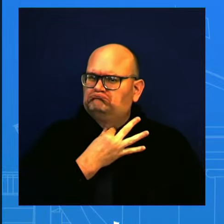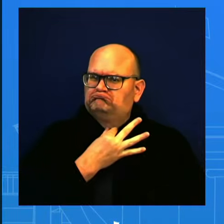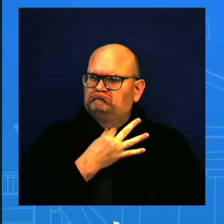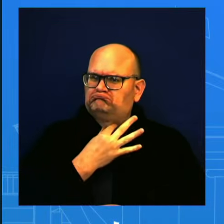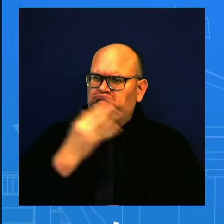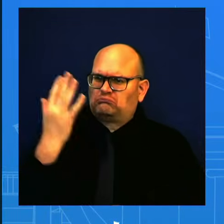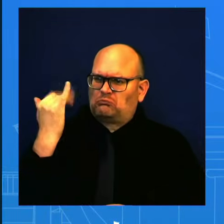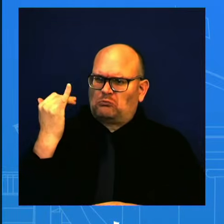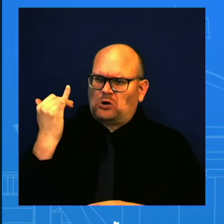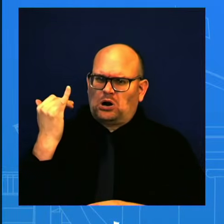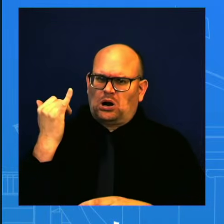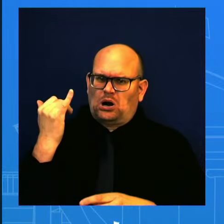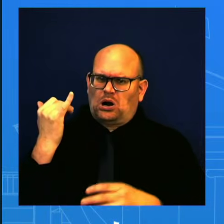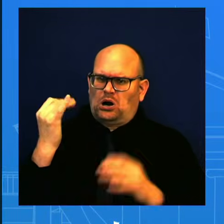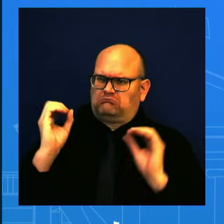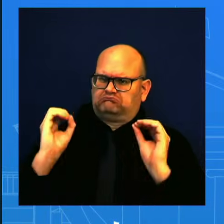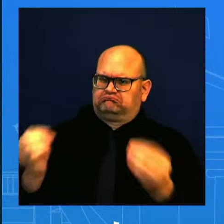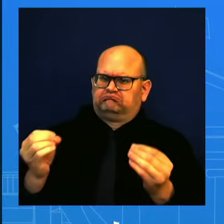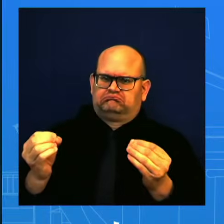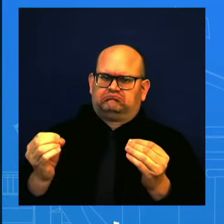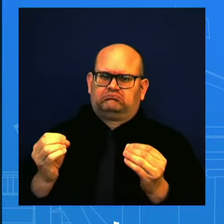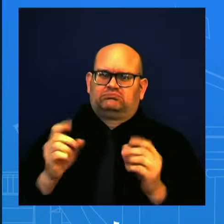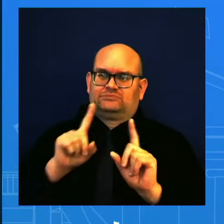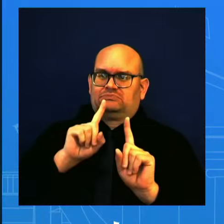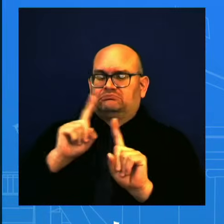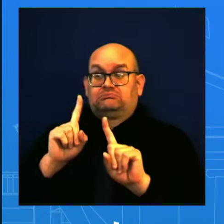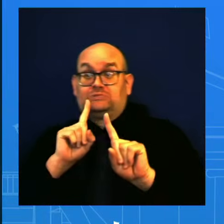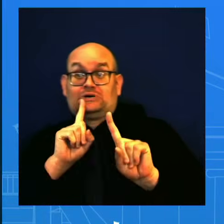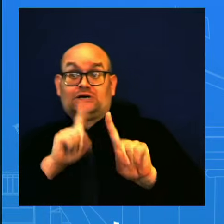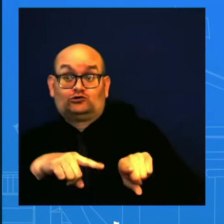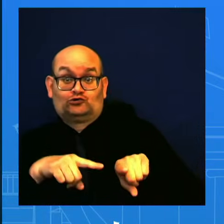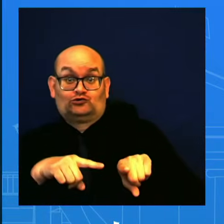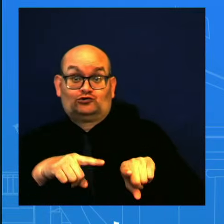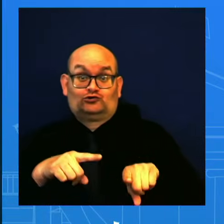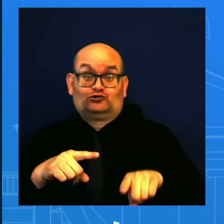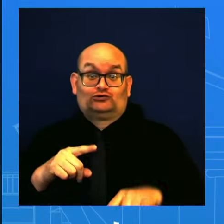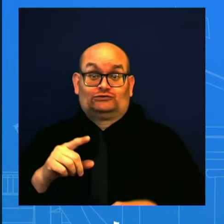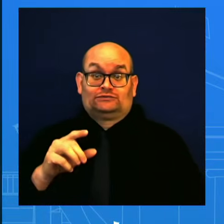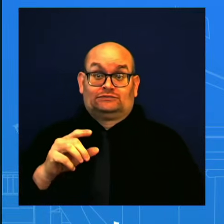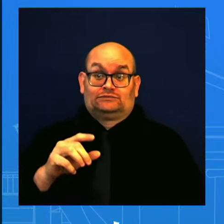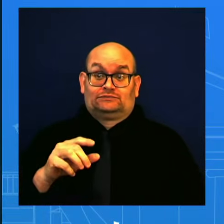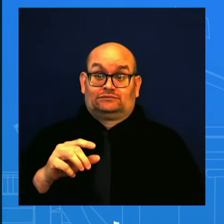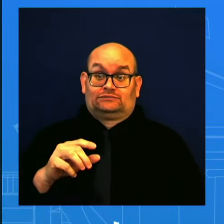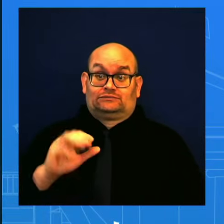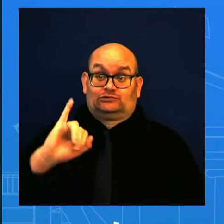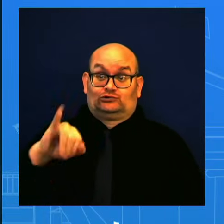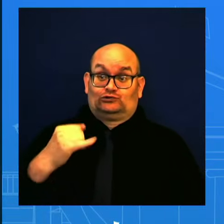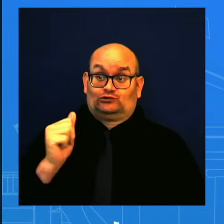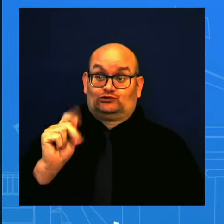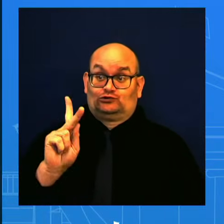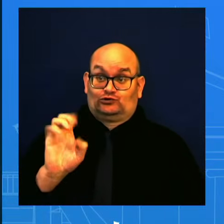but the co- -- the past couple of years. And what we have seen recently is consumers remain resilient and business investment remains strong.